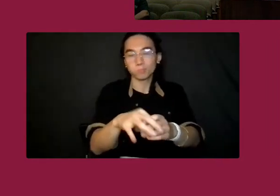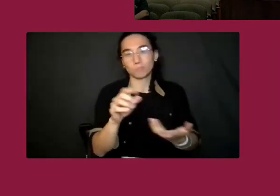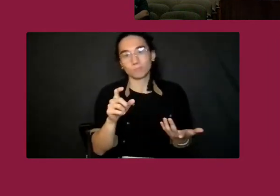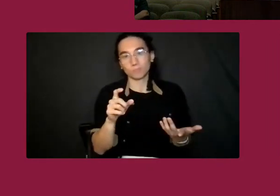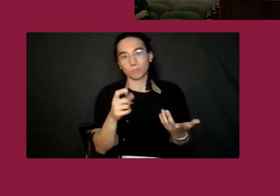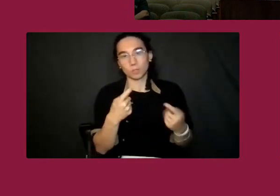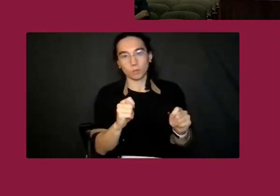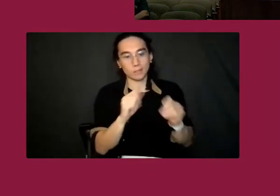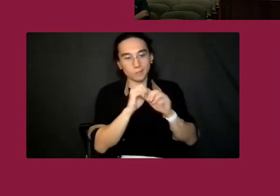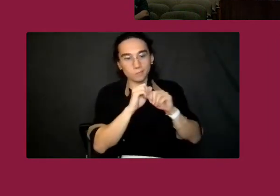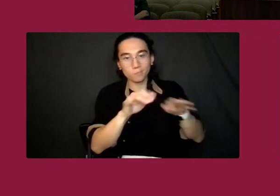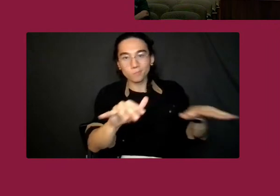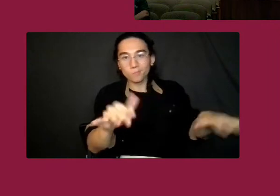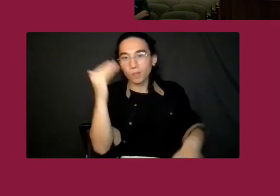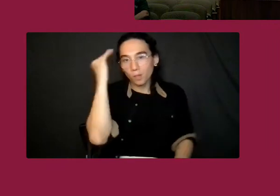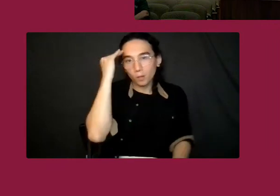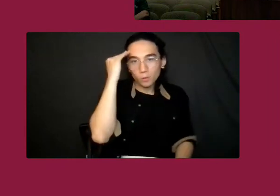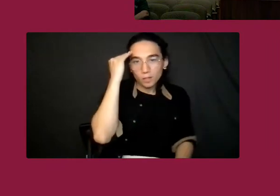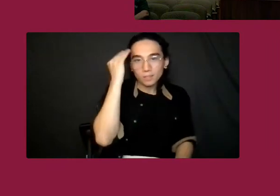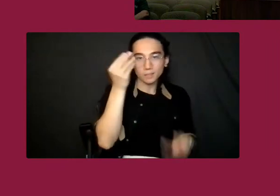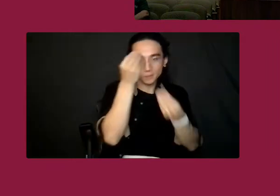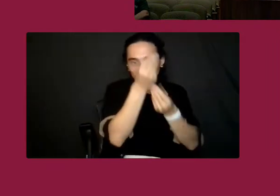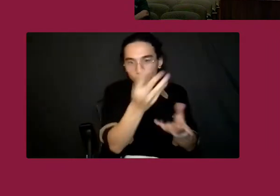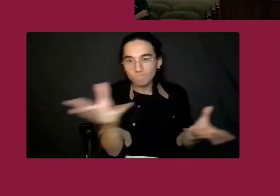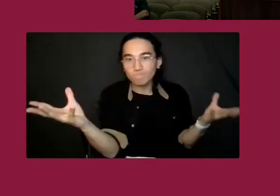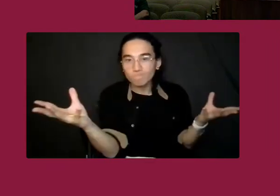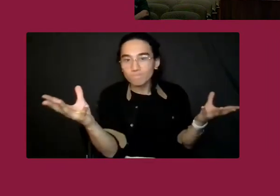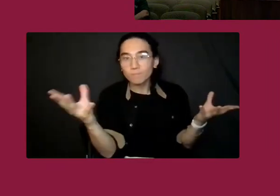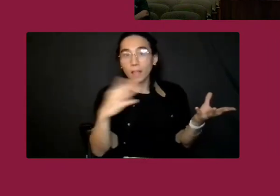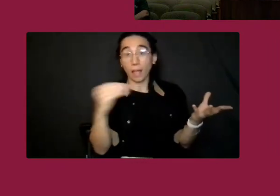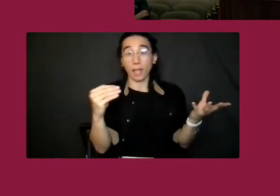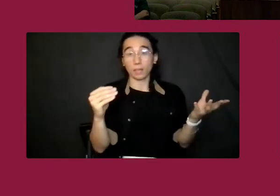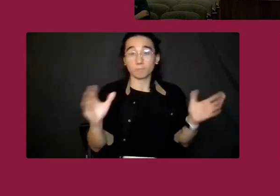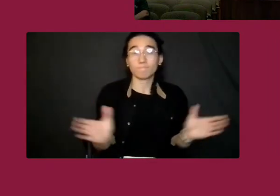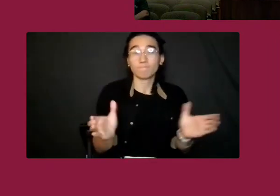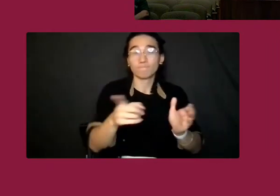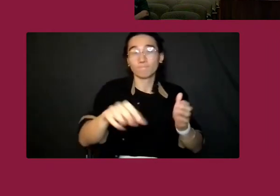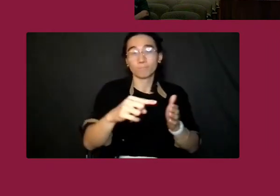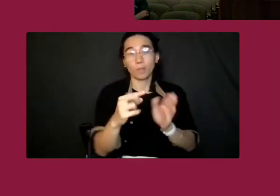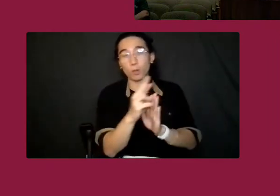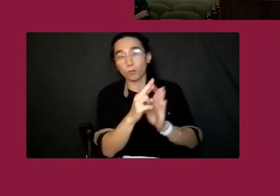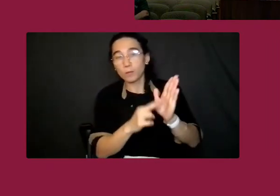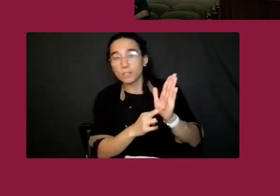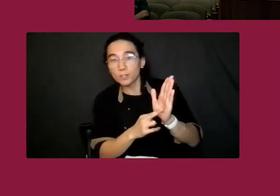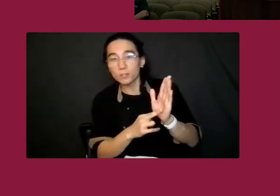to register to vote, or at least think about it to get in that process to vote.